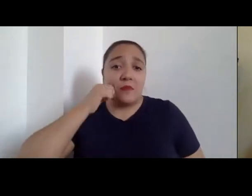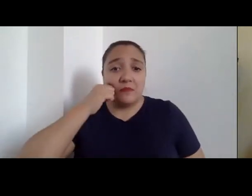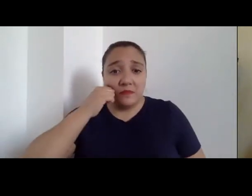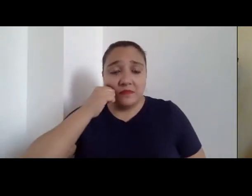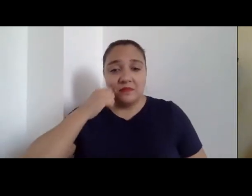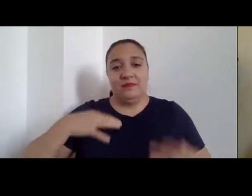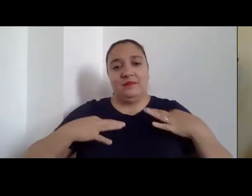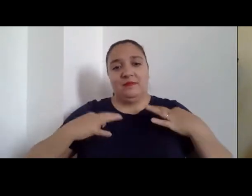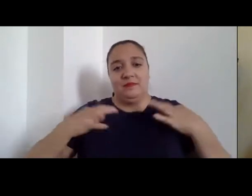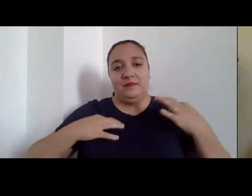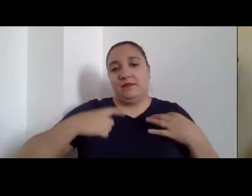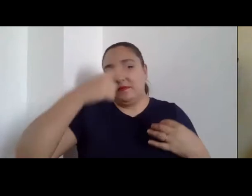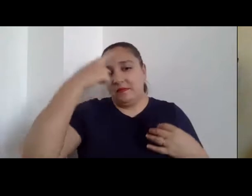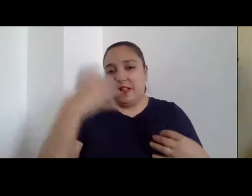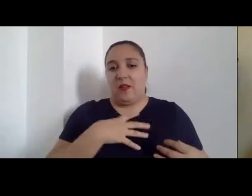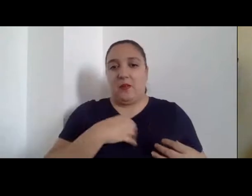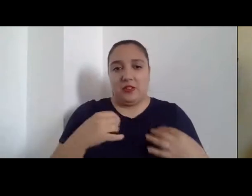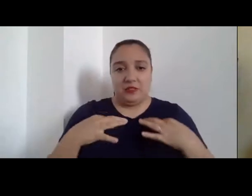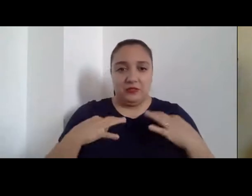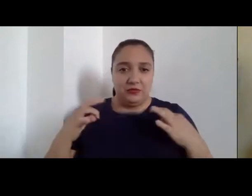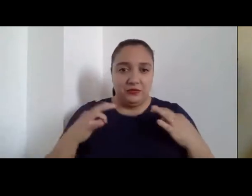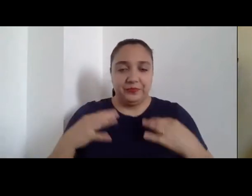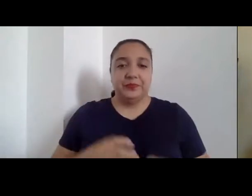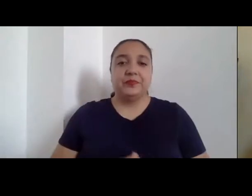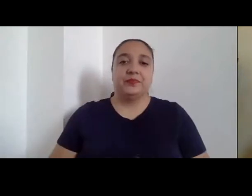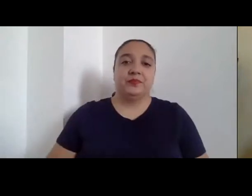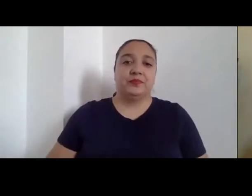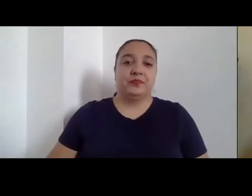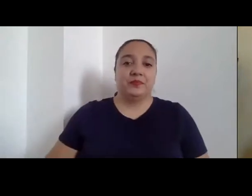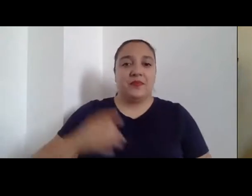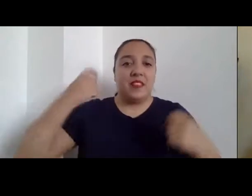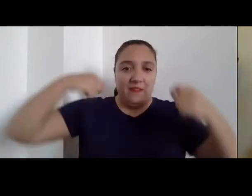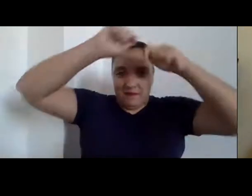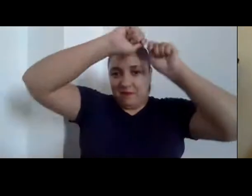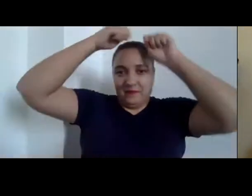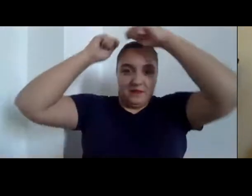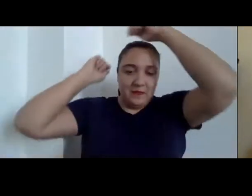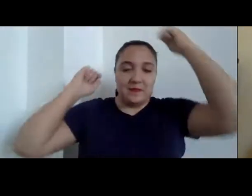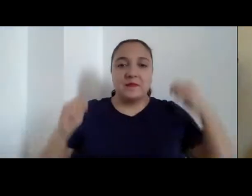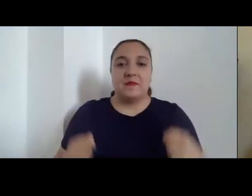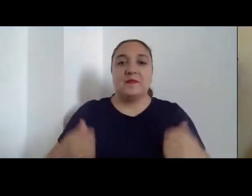wrap and my background is a green wall. First, thank you for joining us for this digital